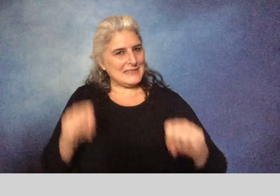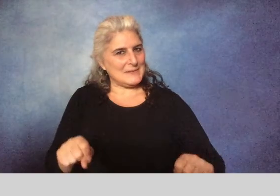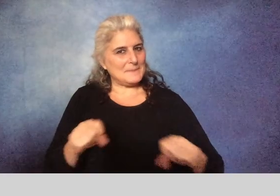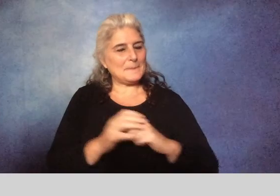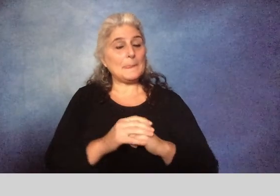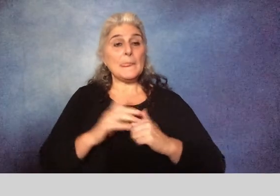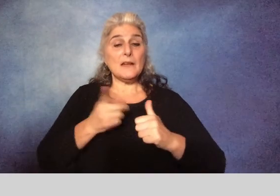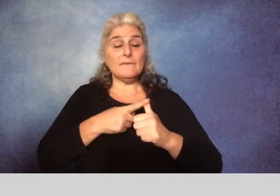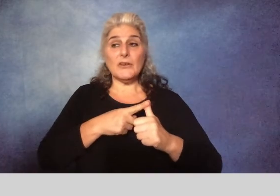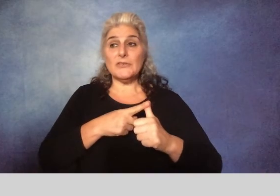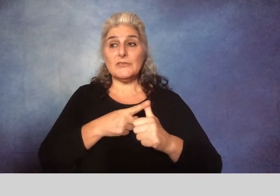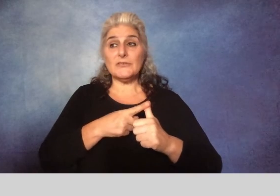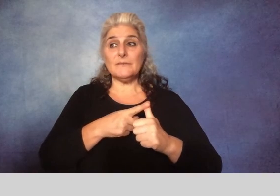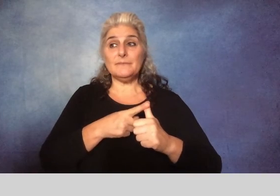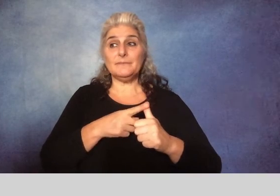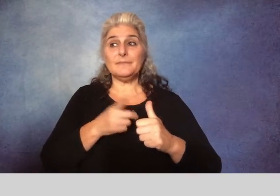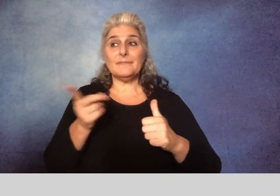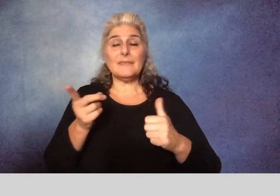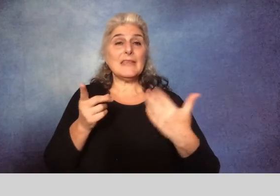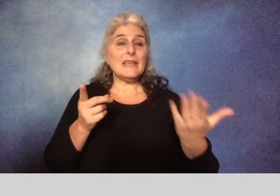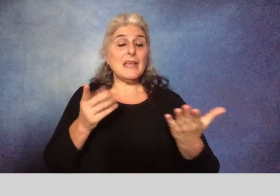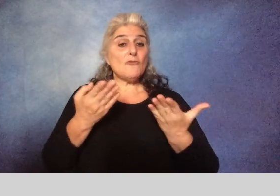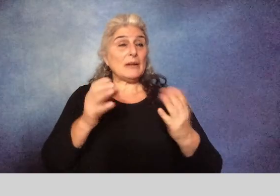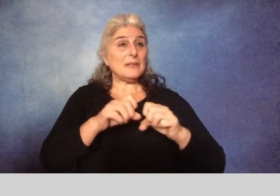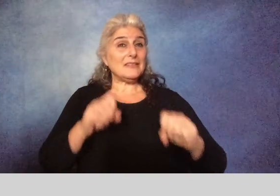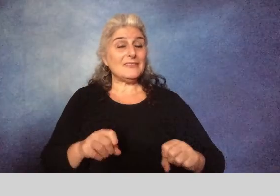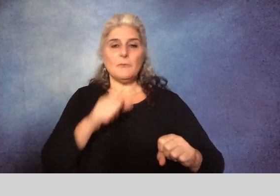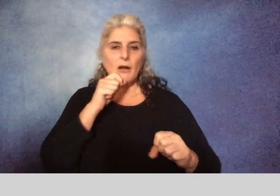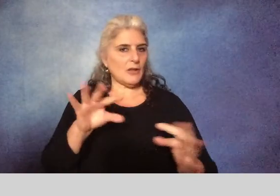The first, is that recommendation systems are imperfect